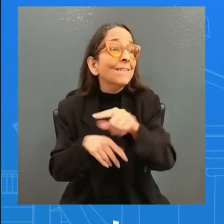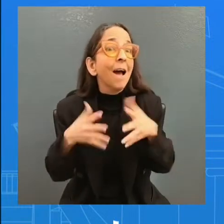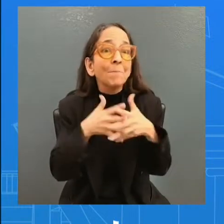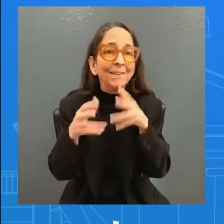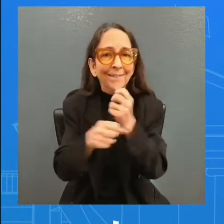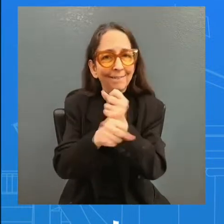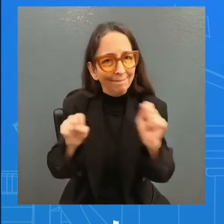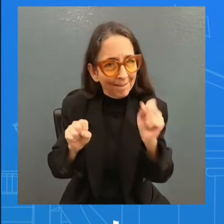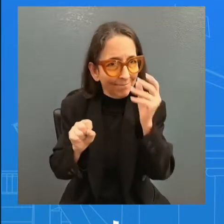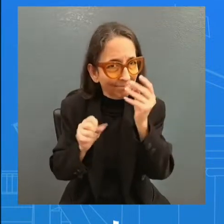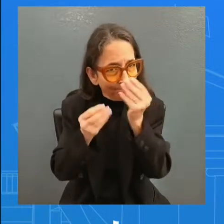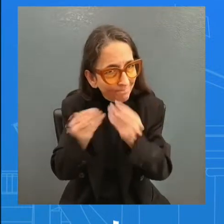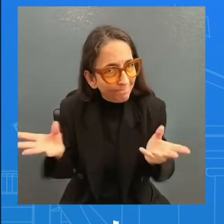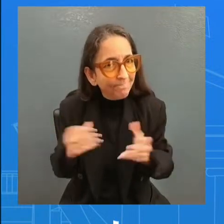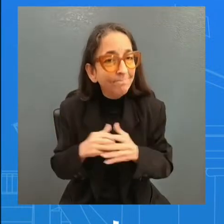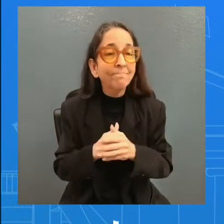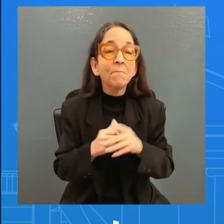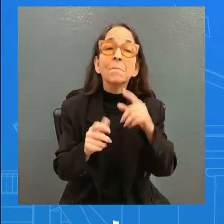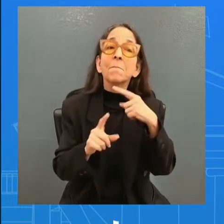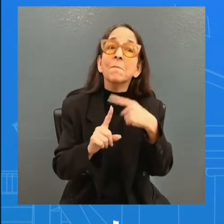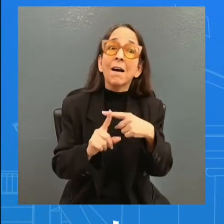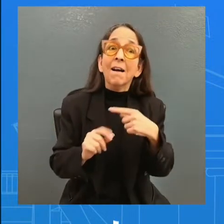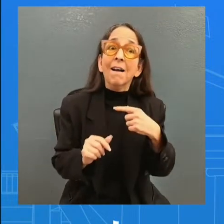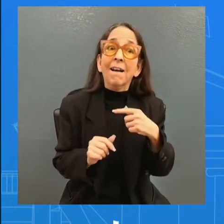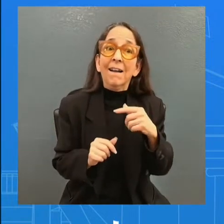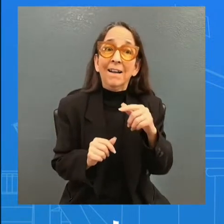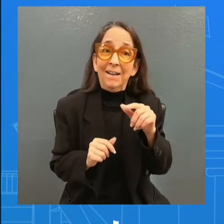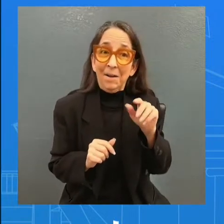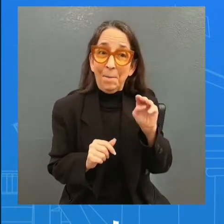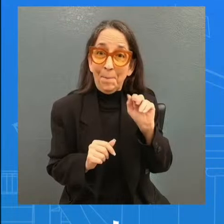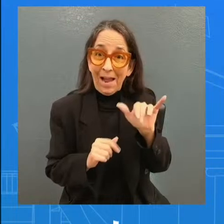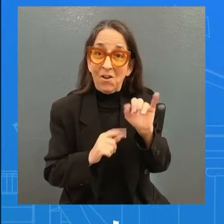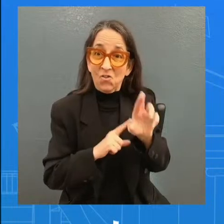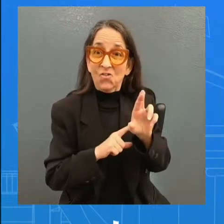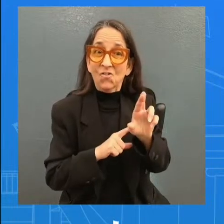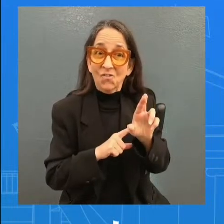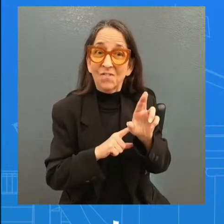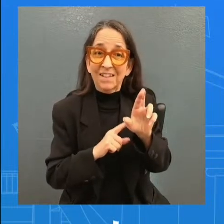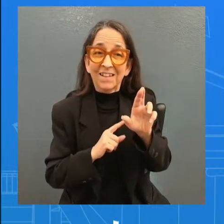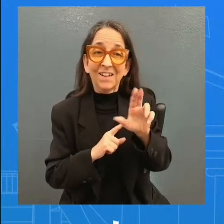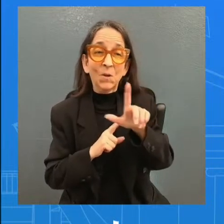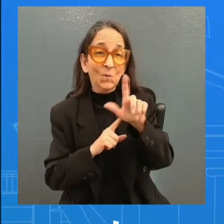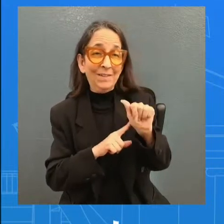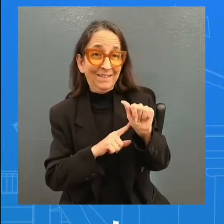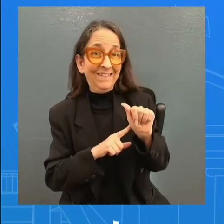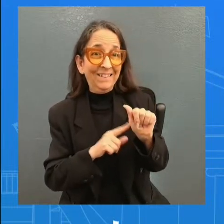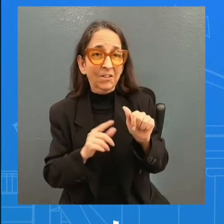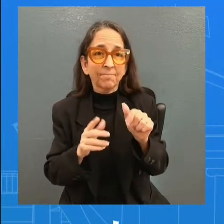New Orleans and the governor of Louisiana to offer support to both state and local officials.